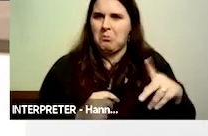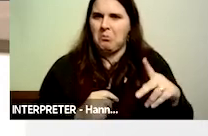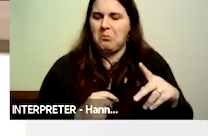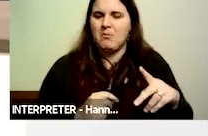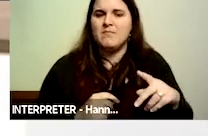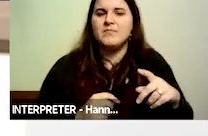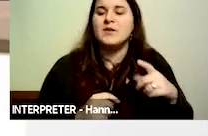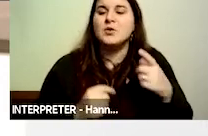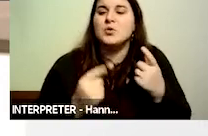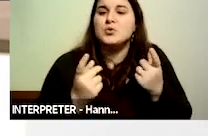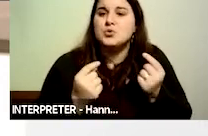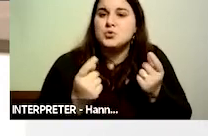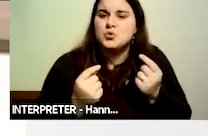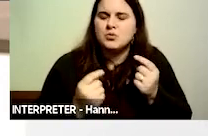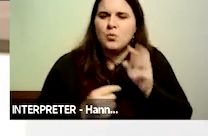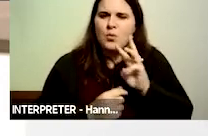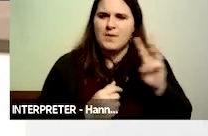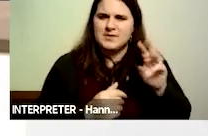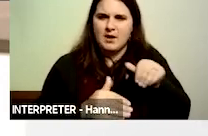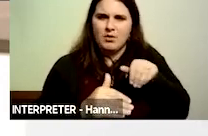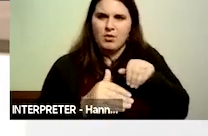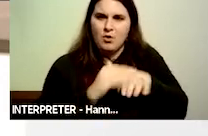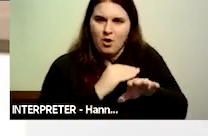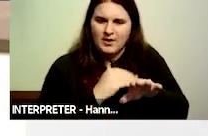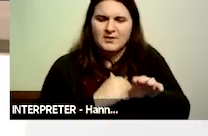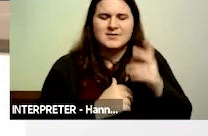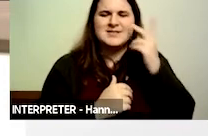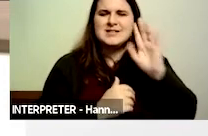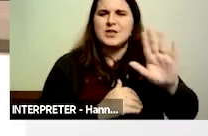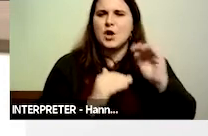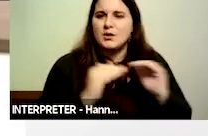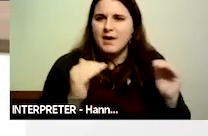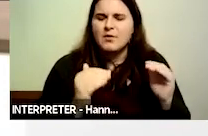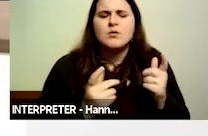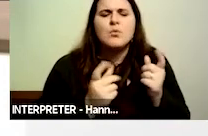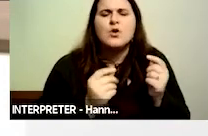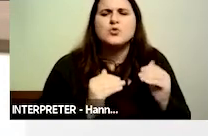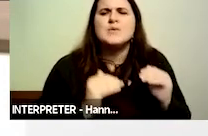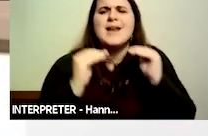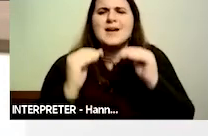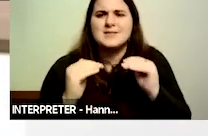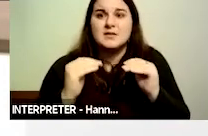on see what level they were at and what they needed to do to advance to the next level. Ben Woelk: So we did that as a pilot program.